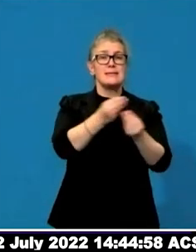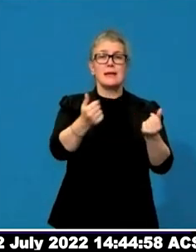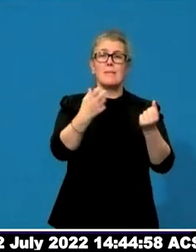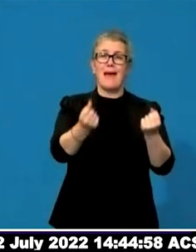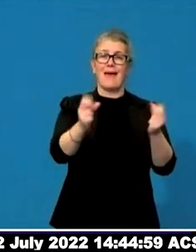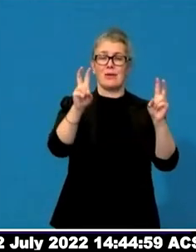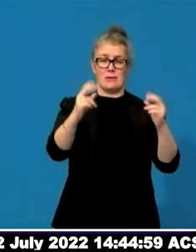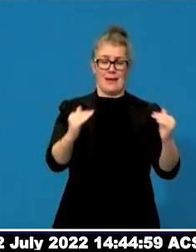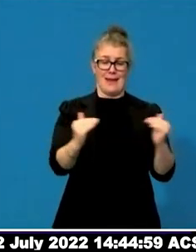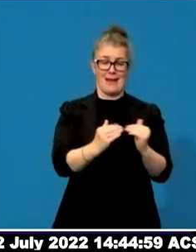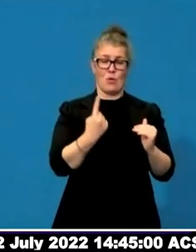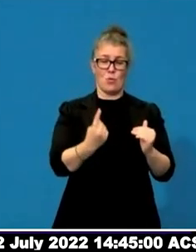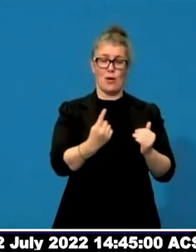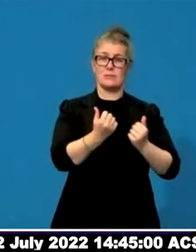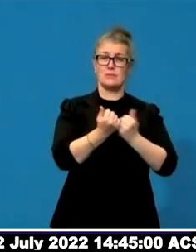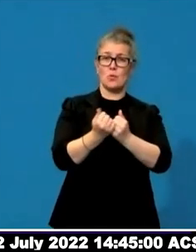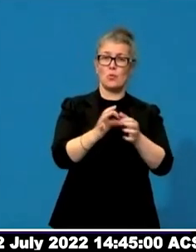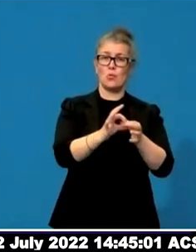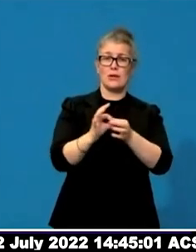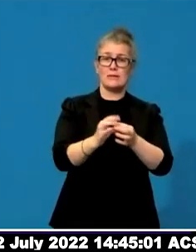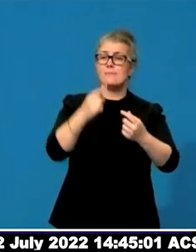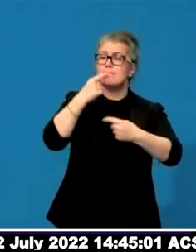telling people about the services and not doing much else.